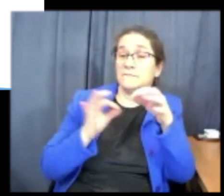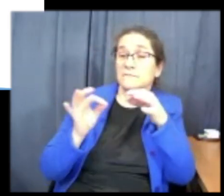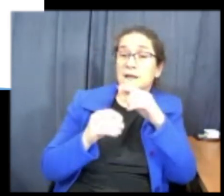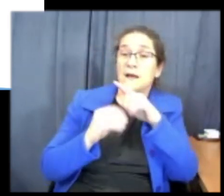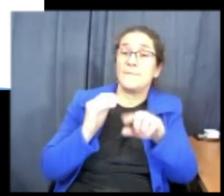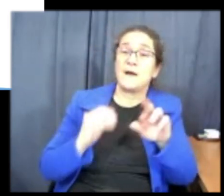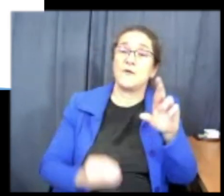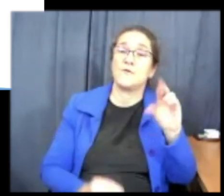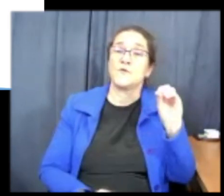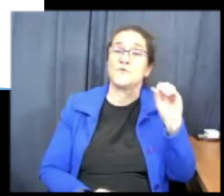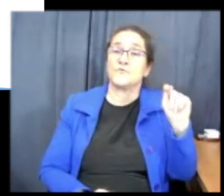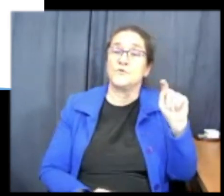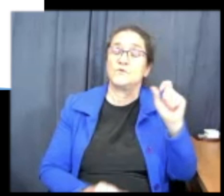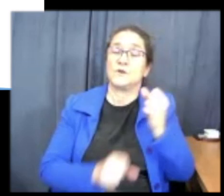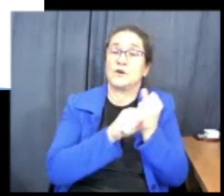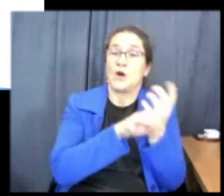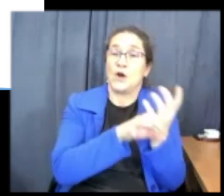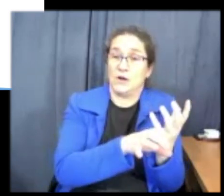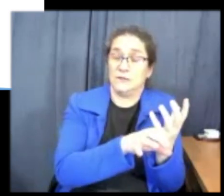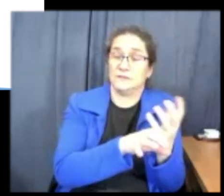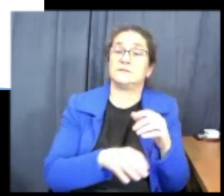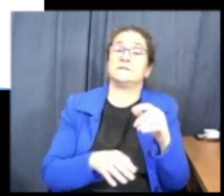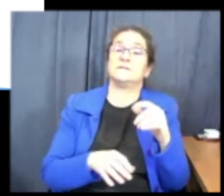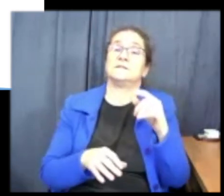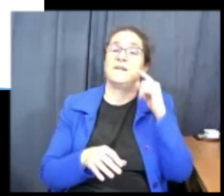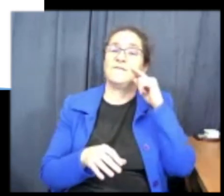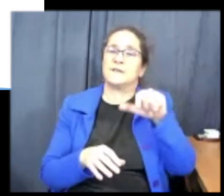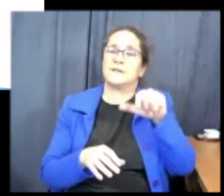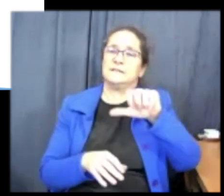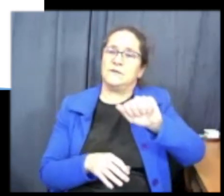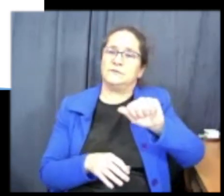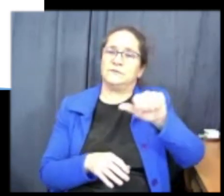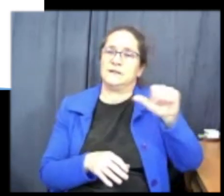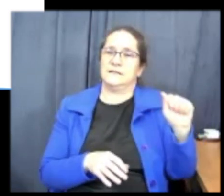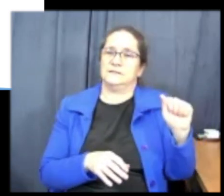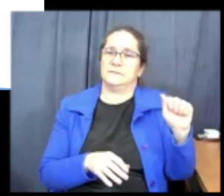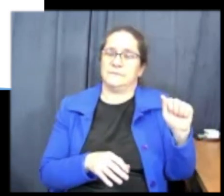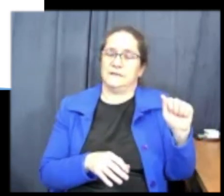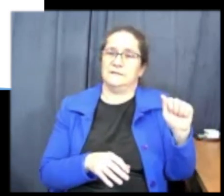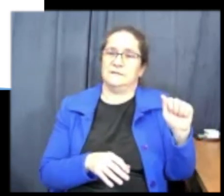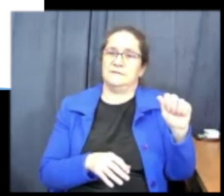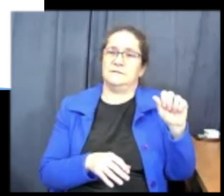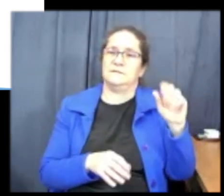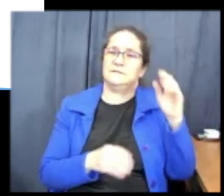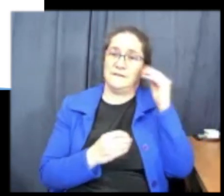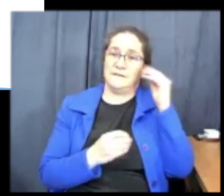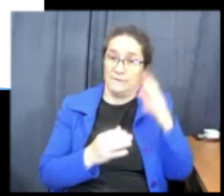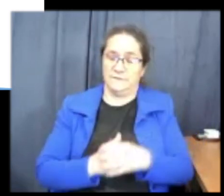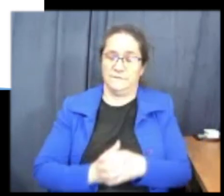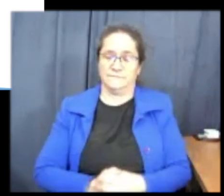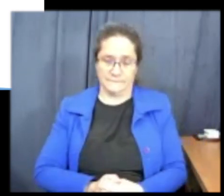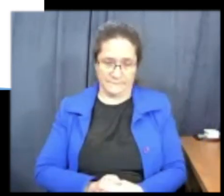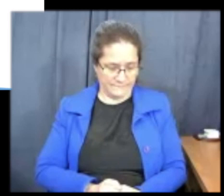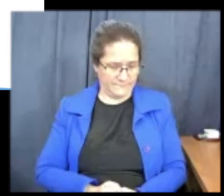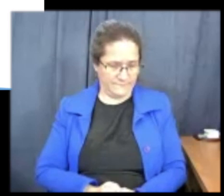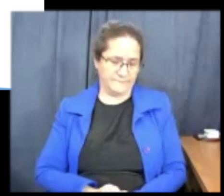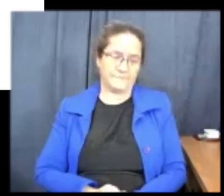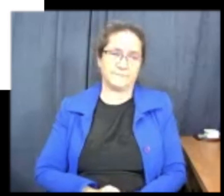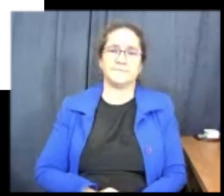cause specifically in this alternate assessment data set. Of course.